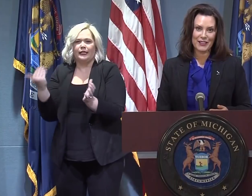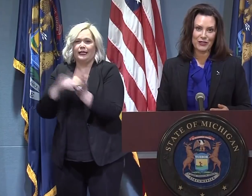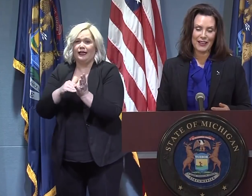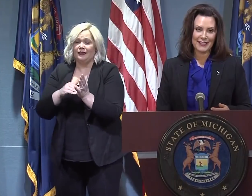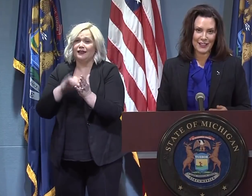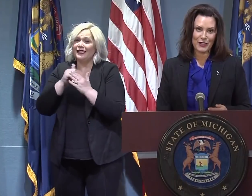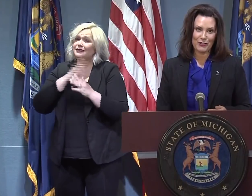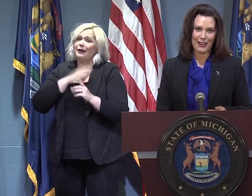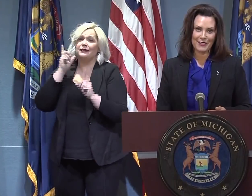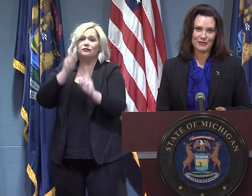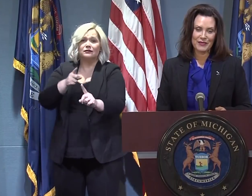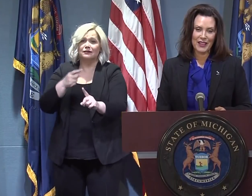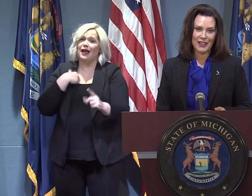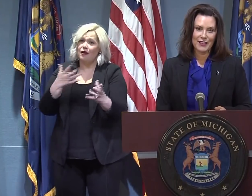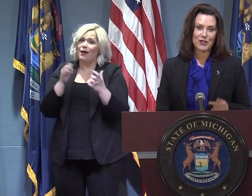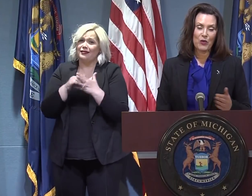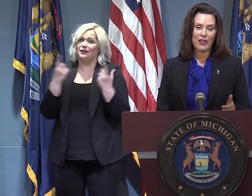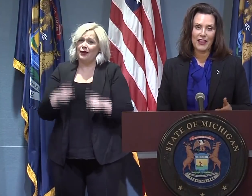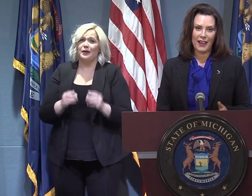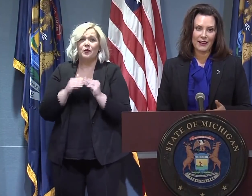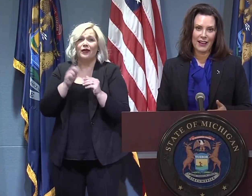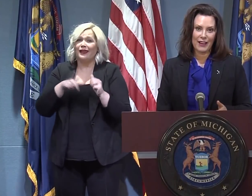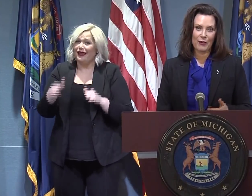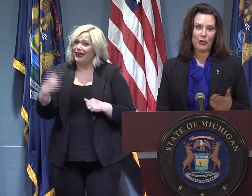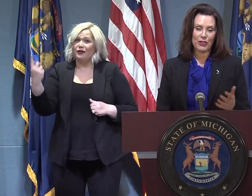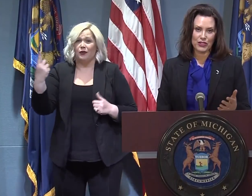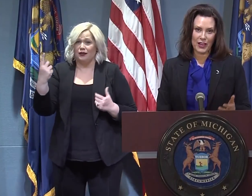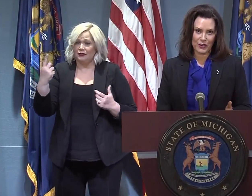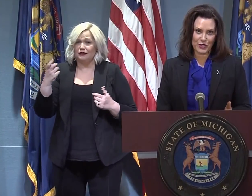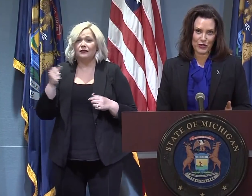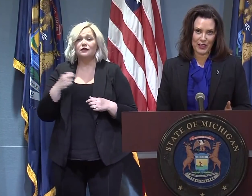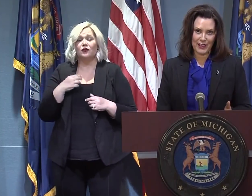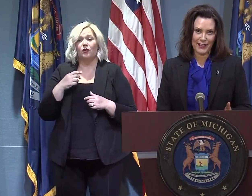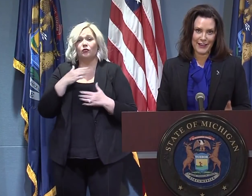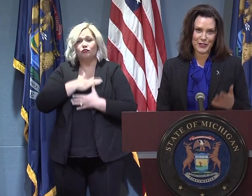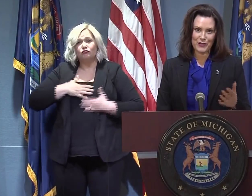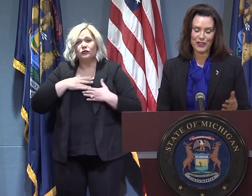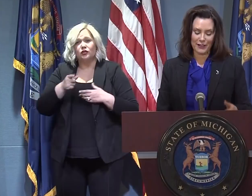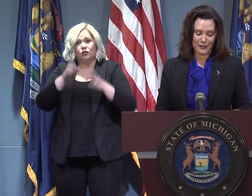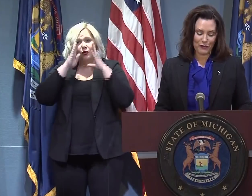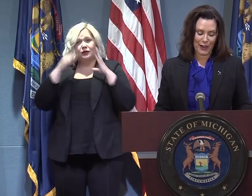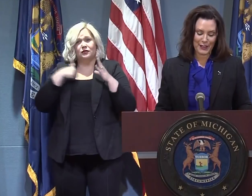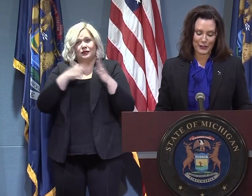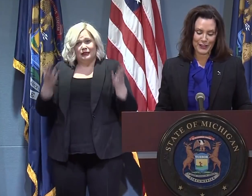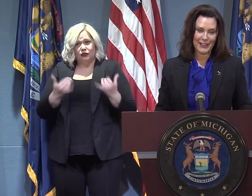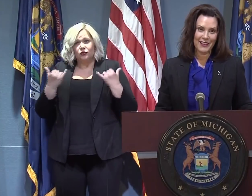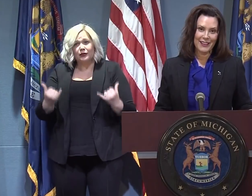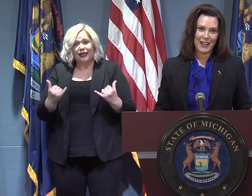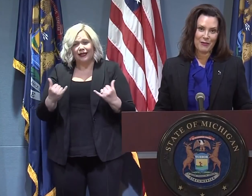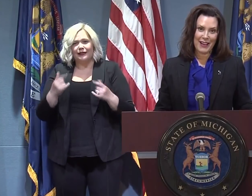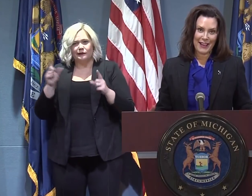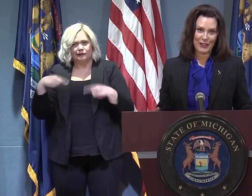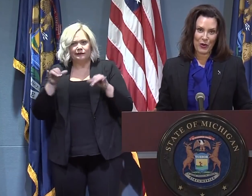THE WORK PLACE WE CAN SAFELY, SLOWLY START TO REENGAGE AND NO ONE WANTS TO DO THAT MORE THAN I DO, I CAN TELL YOU THAT.